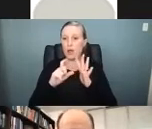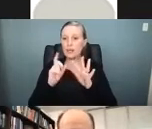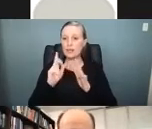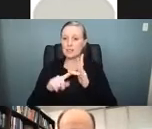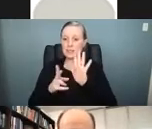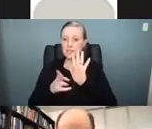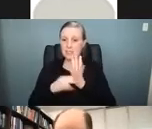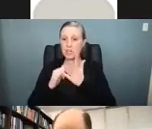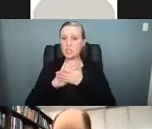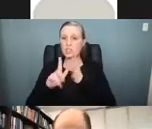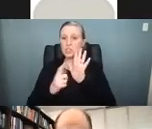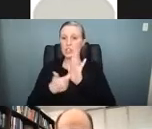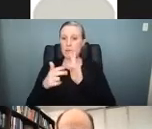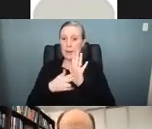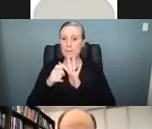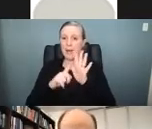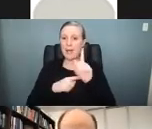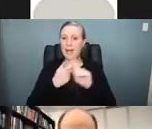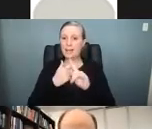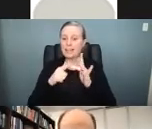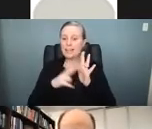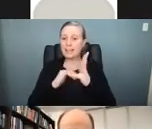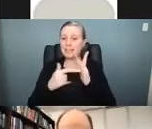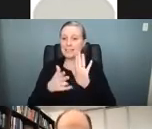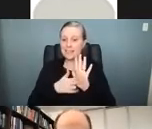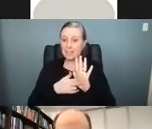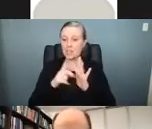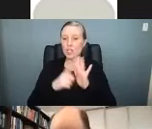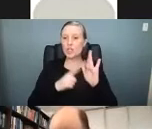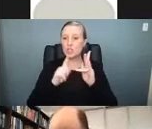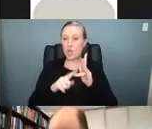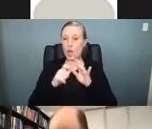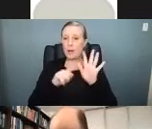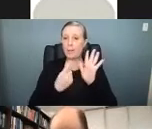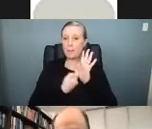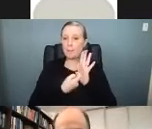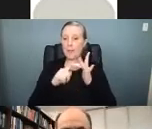my collaborator and friend, Jo Barakett. We've been working on this together for a long time.